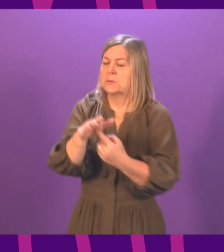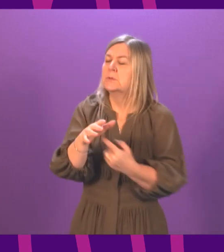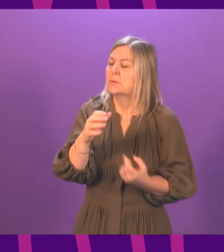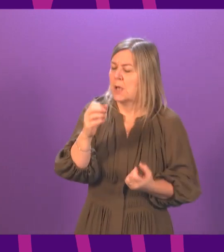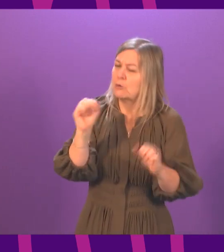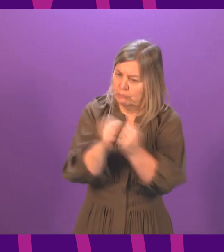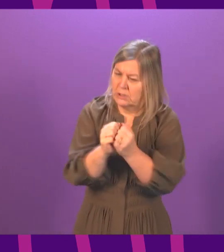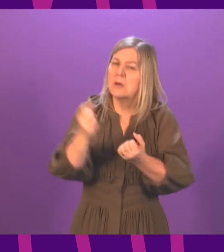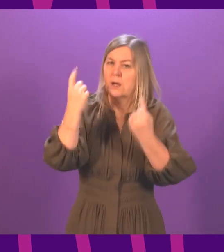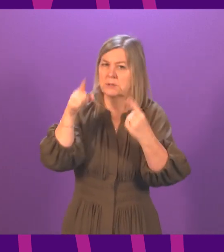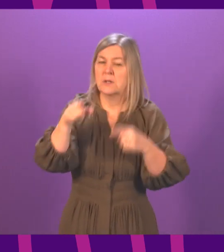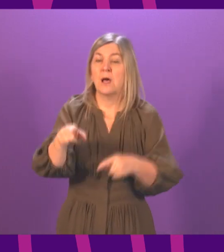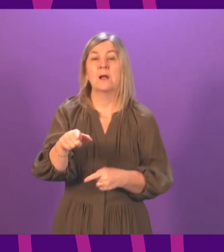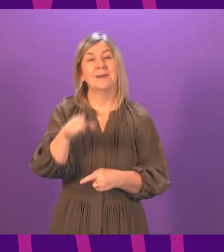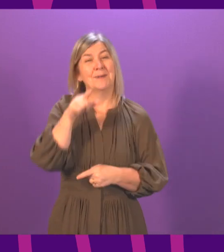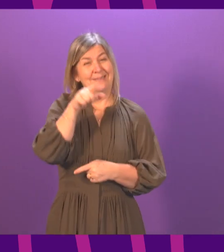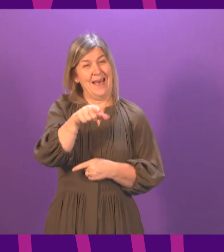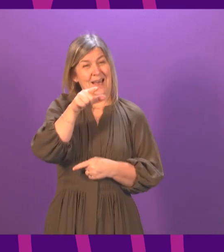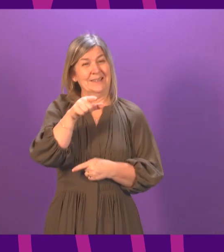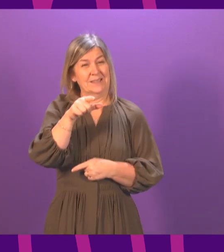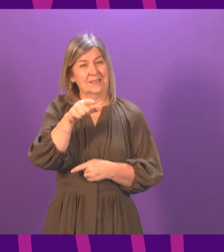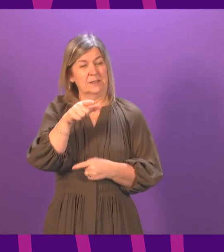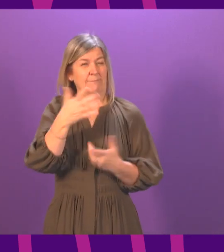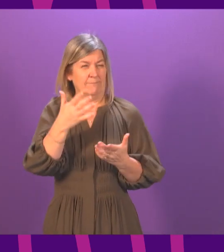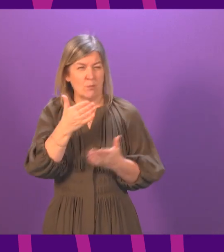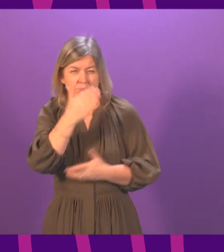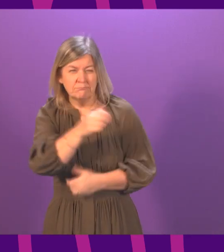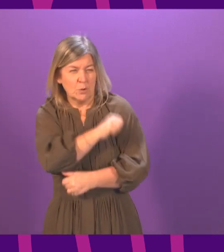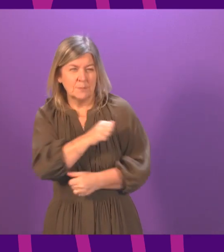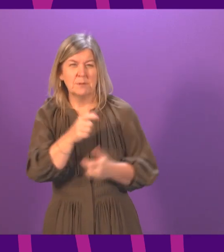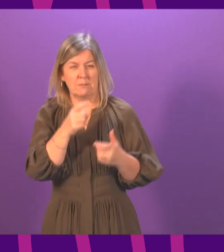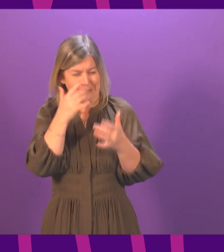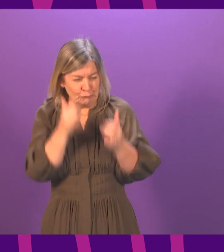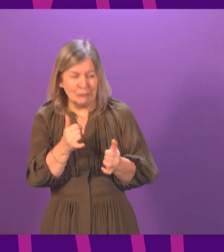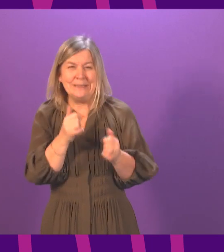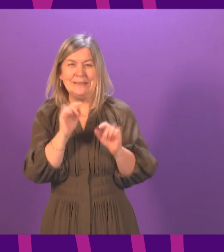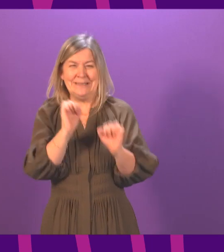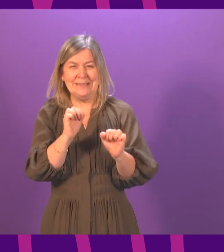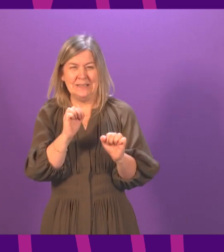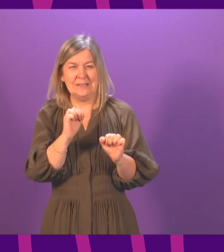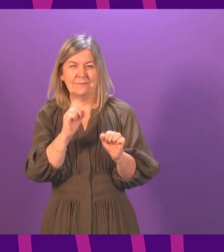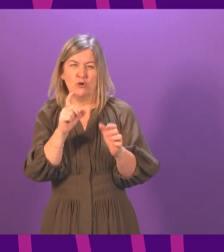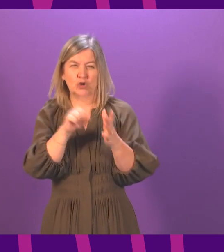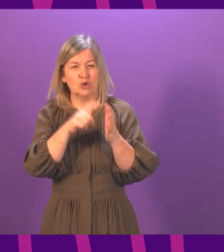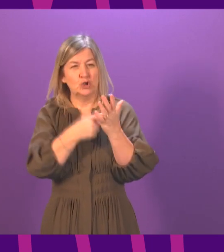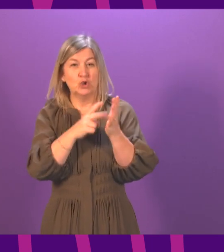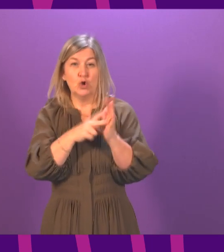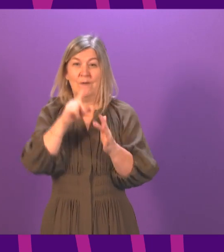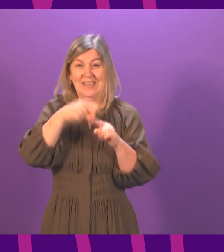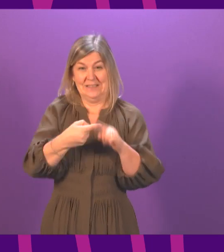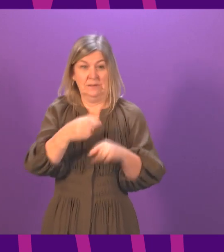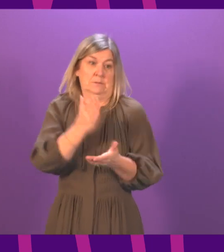On the cervical screening programme in particular—although some of what I am about to say will apply to all the cancer screening programmes—people might recall that,